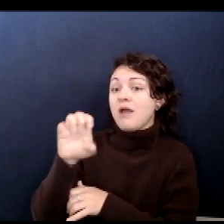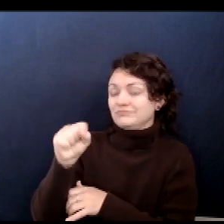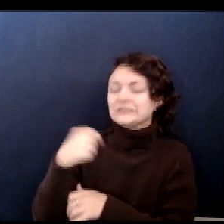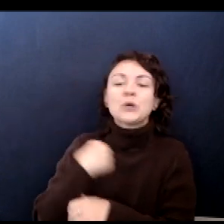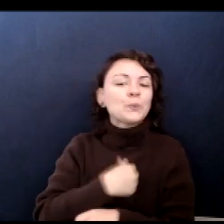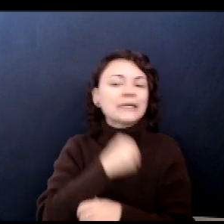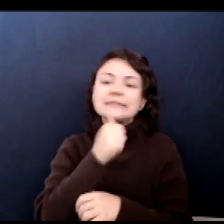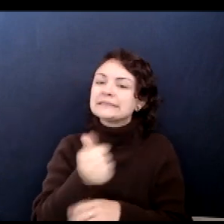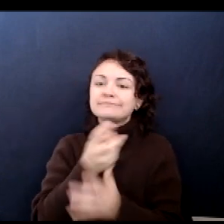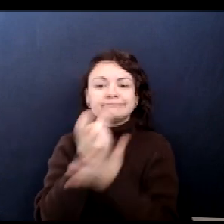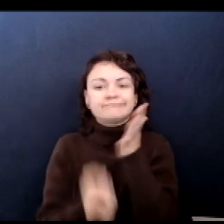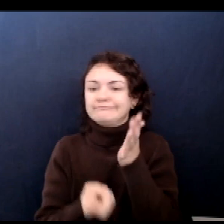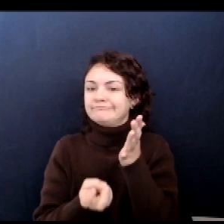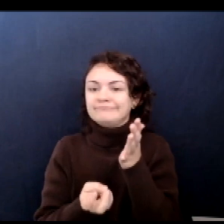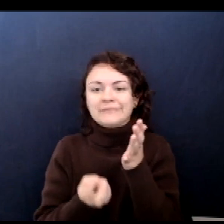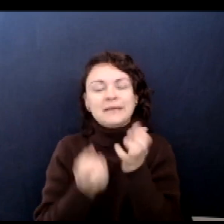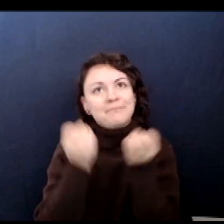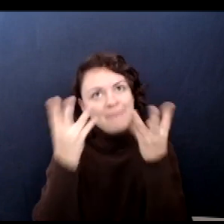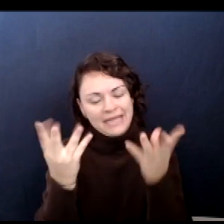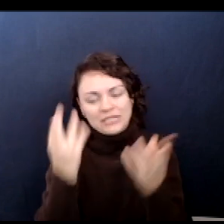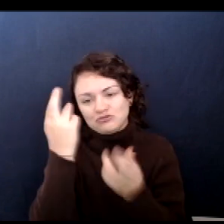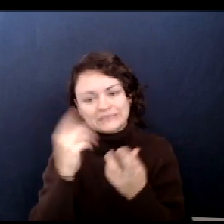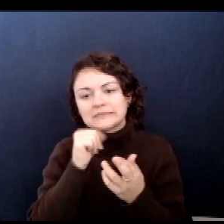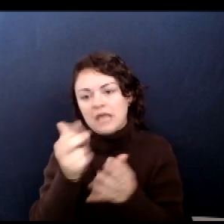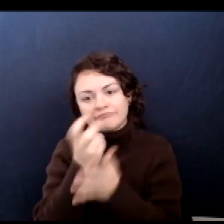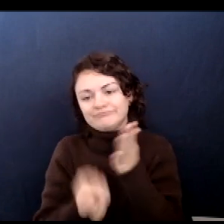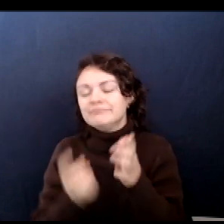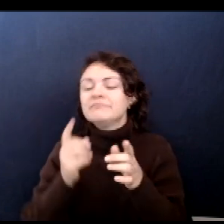at least at this time. Next slide, please.